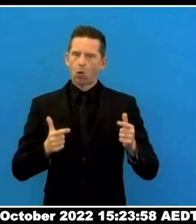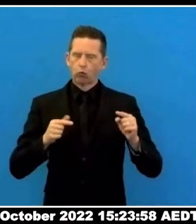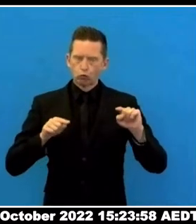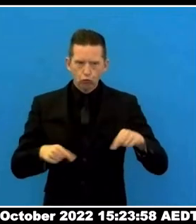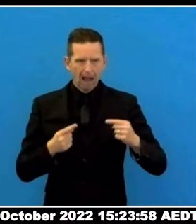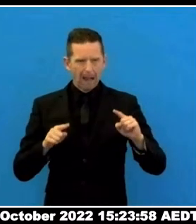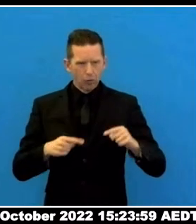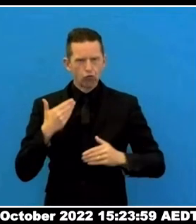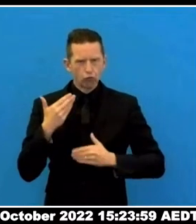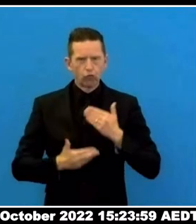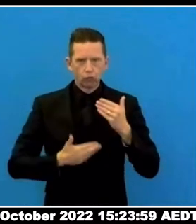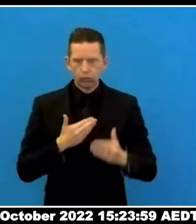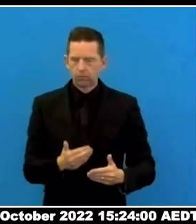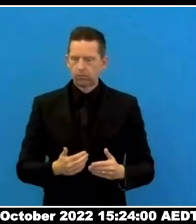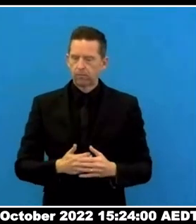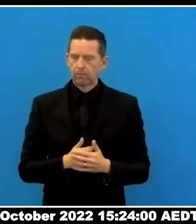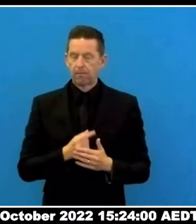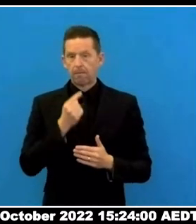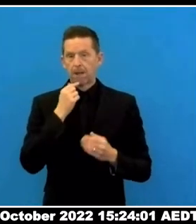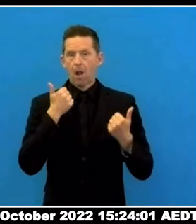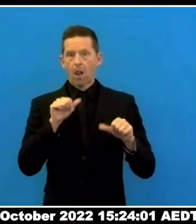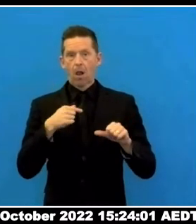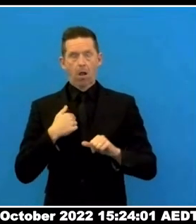I feel like I have gone into a new country.